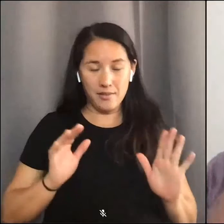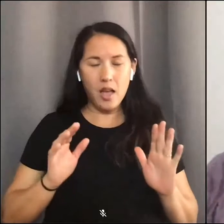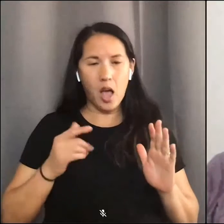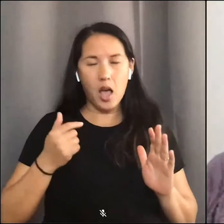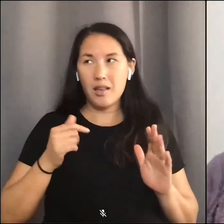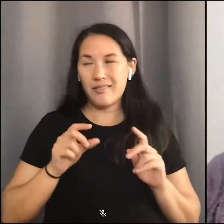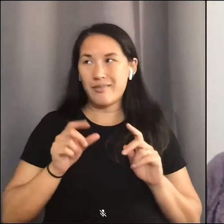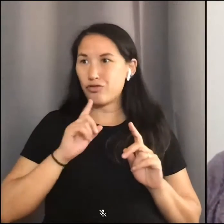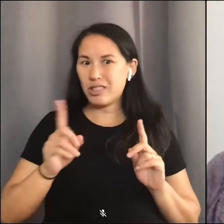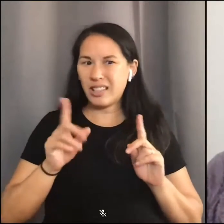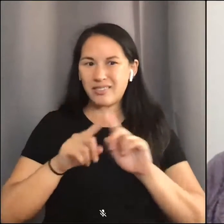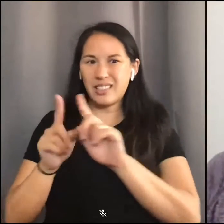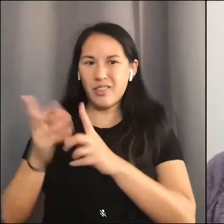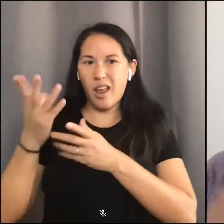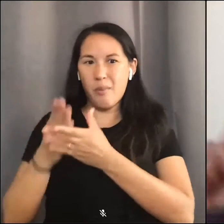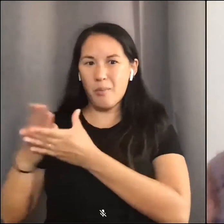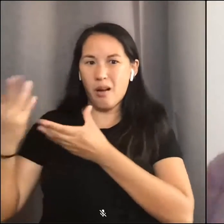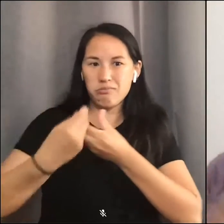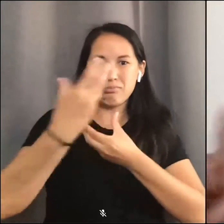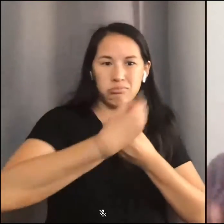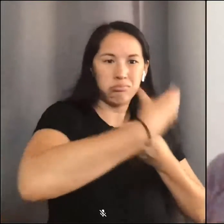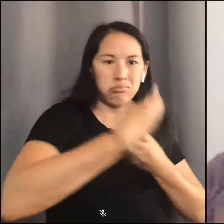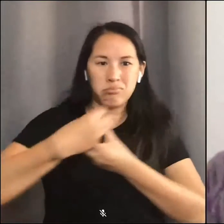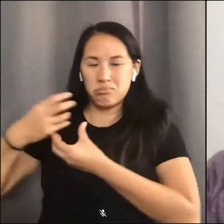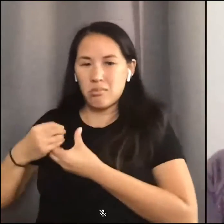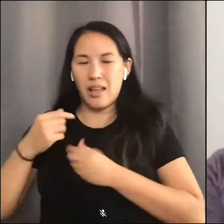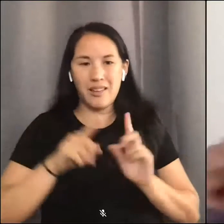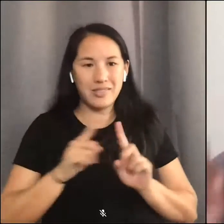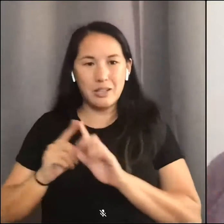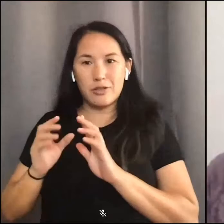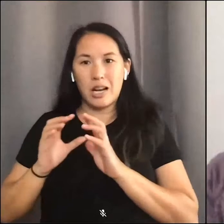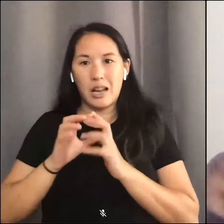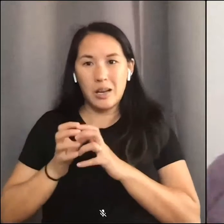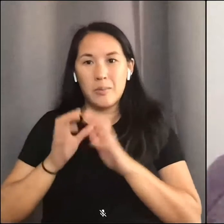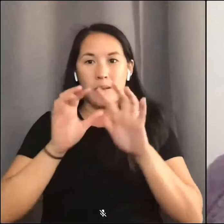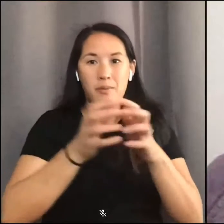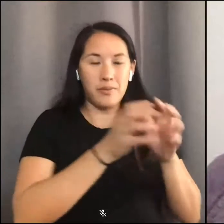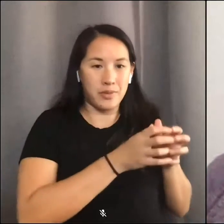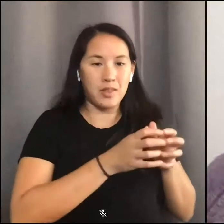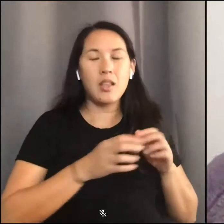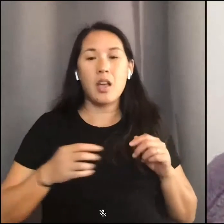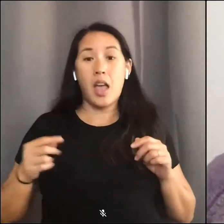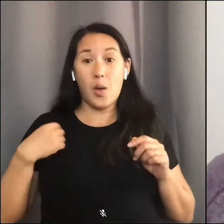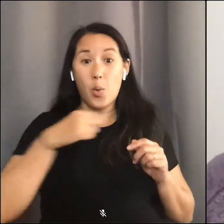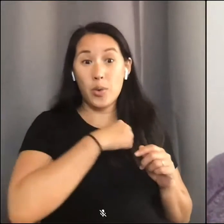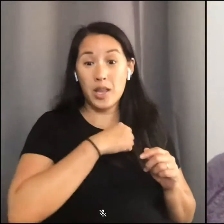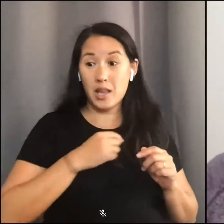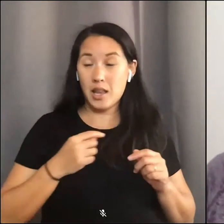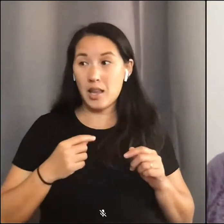looking at it we have ecosystems for which we are the common denominator uh whether it's groups or